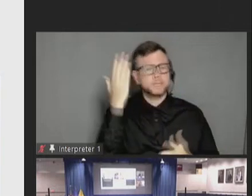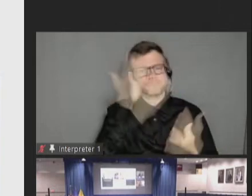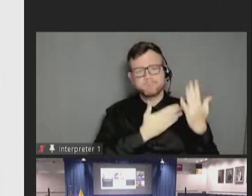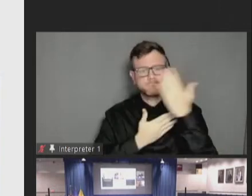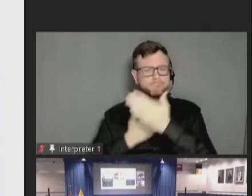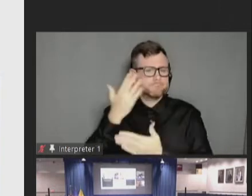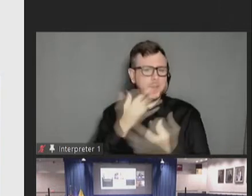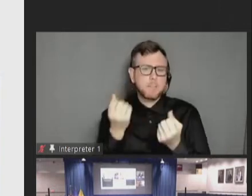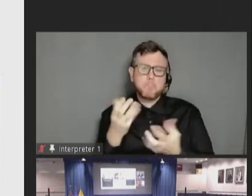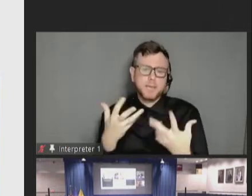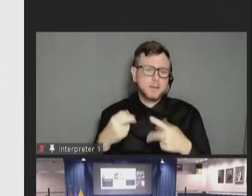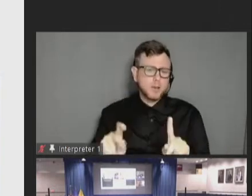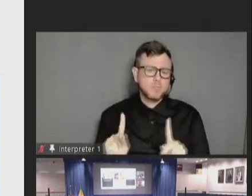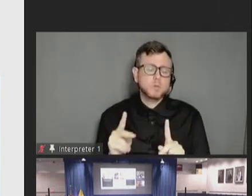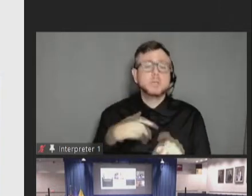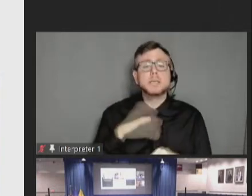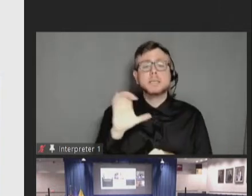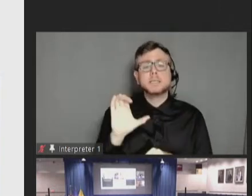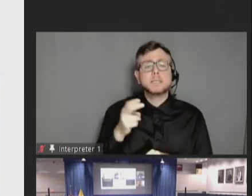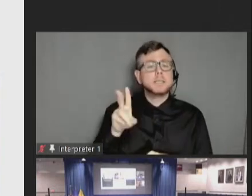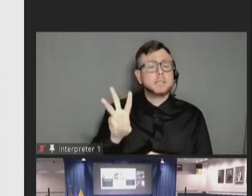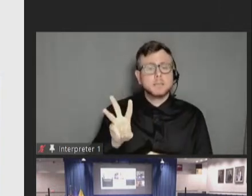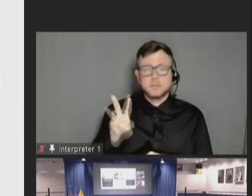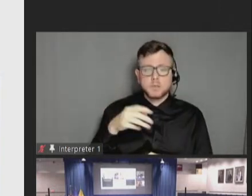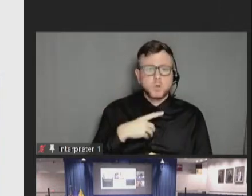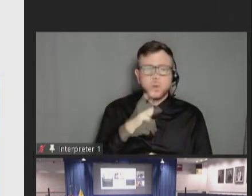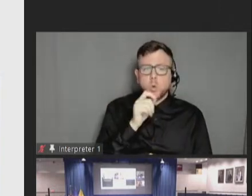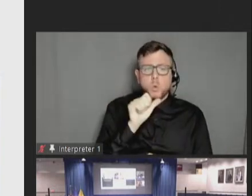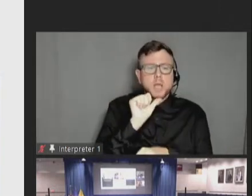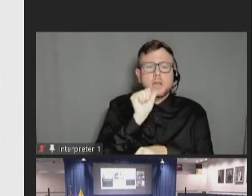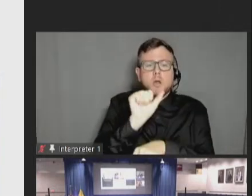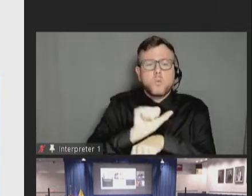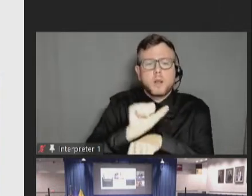Number one, CHWs who not -- who were not working in health systems,